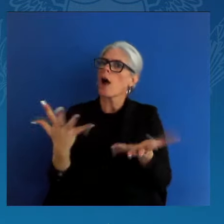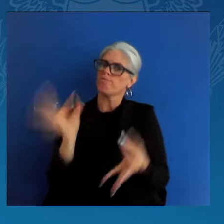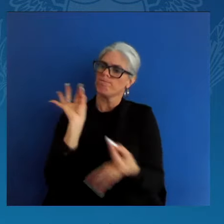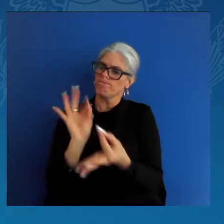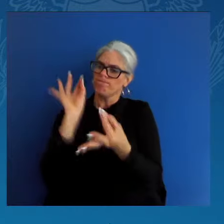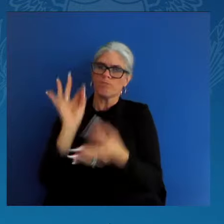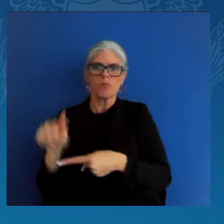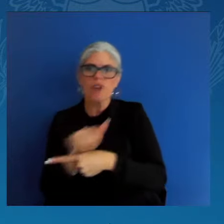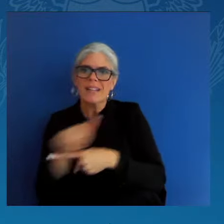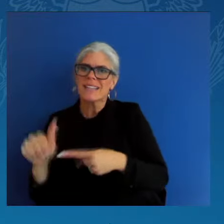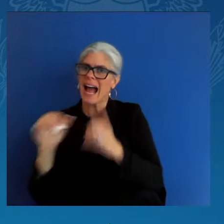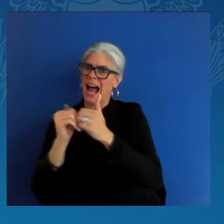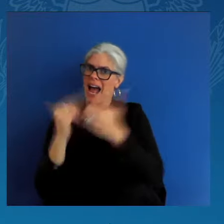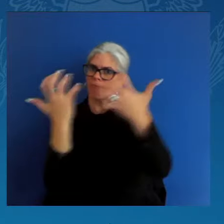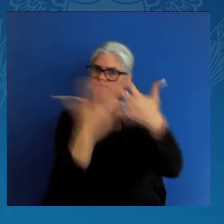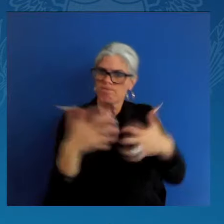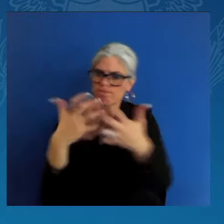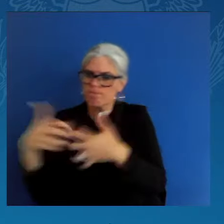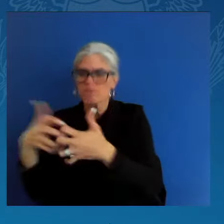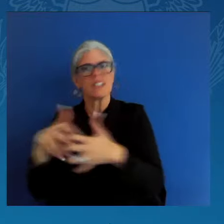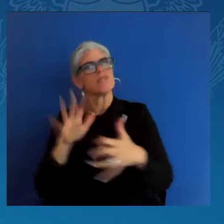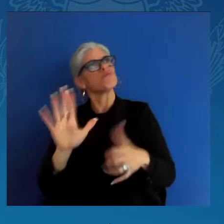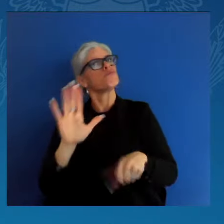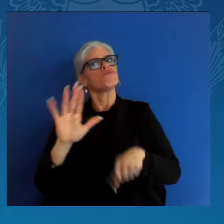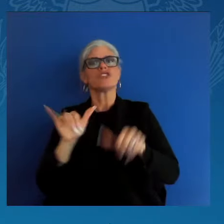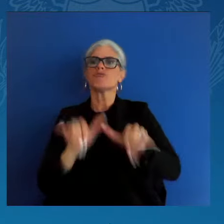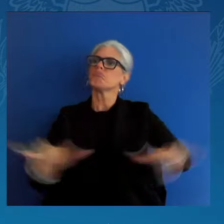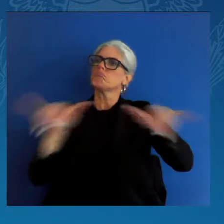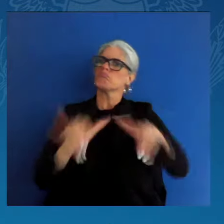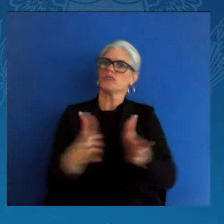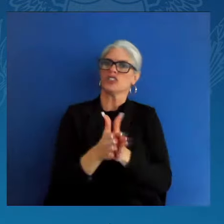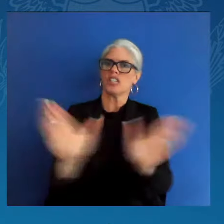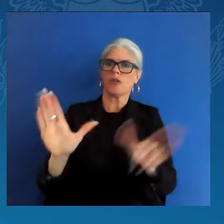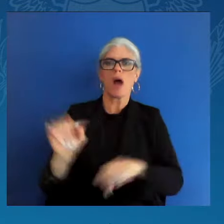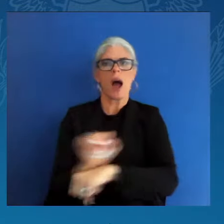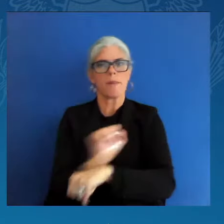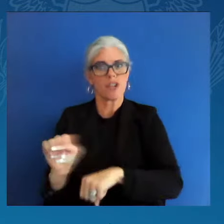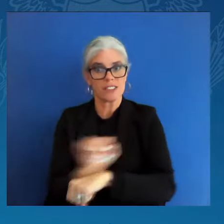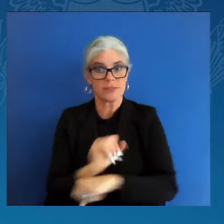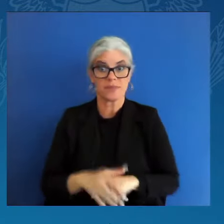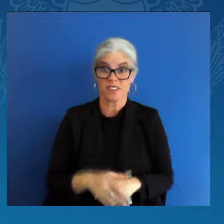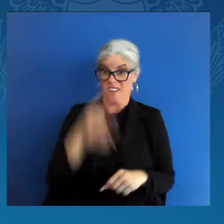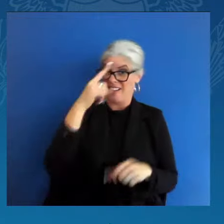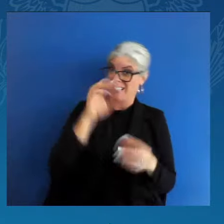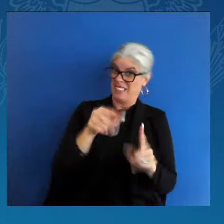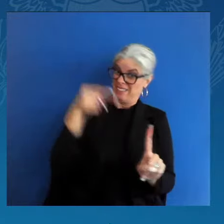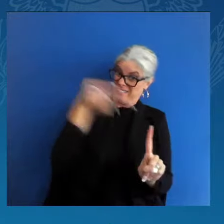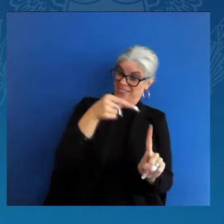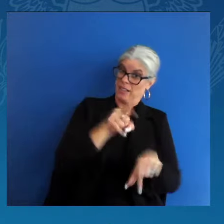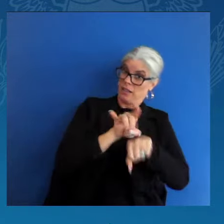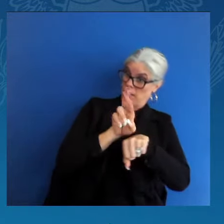The administration's legislative proposal and the framework announced by the Vice President today laid the groundwork for a closer collaboration